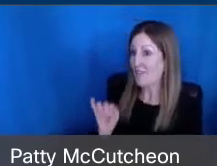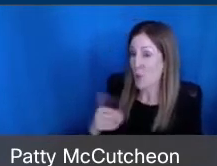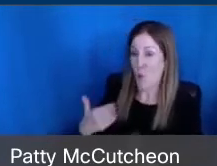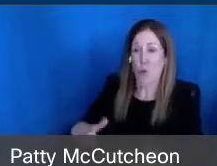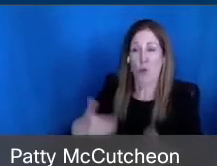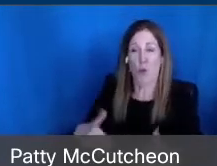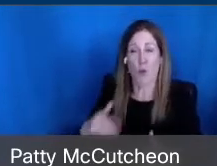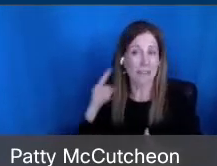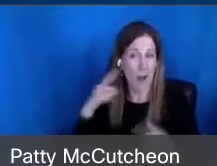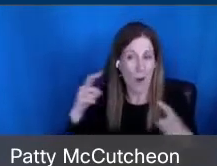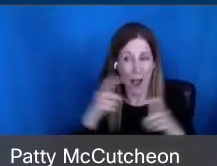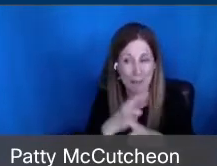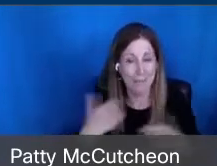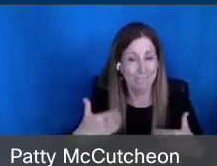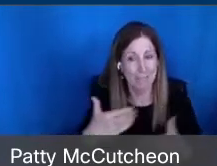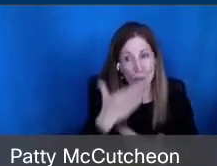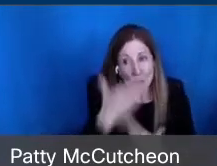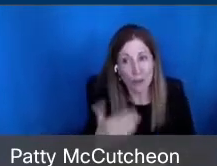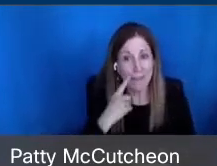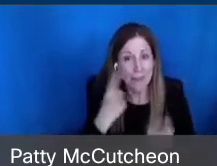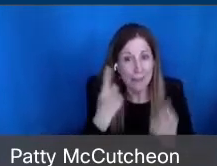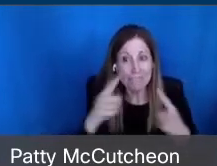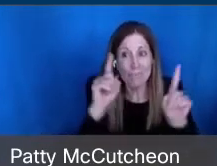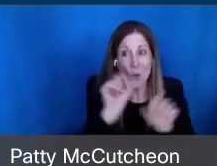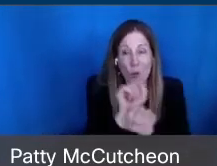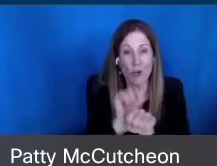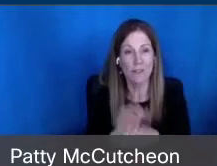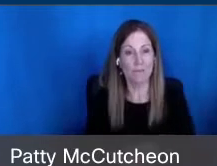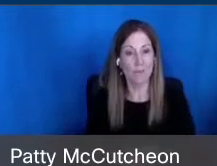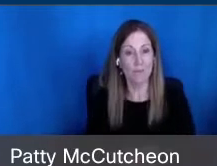but I'm really glad that it's working. And I know you had to do it so quickly, right?